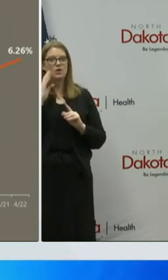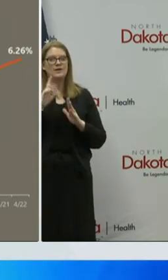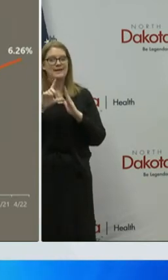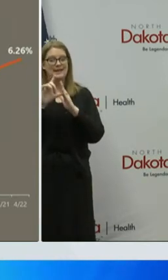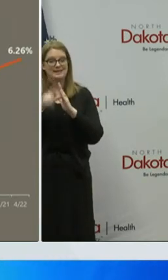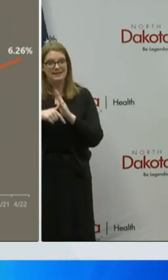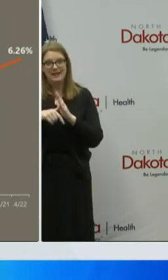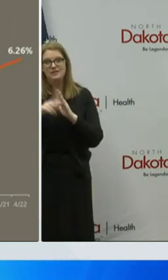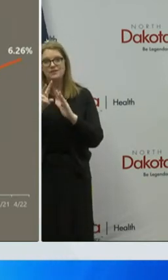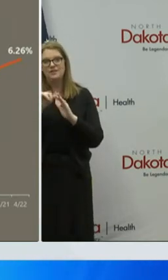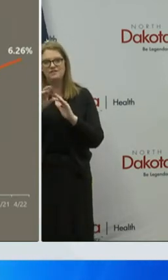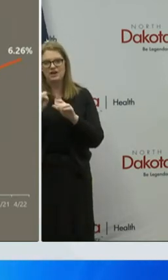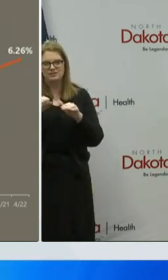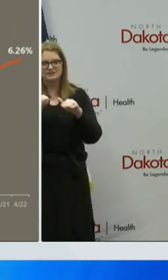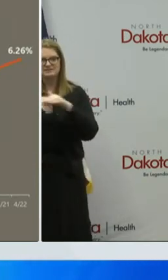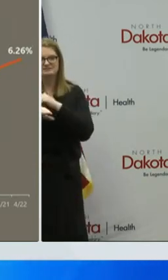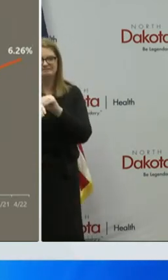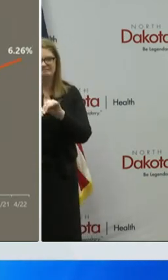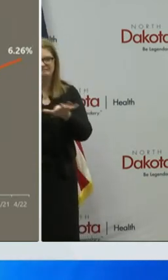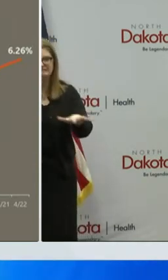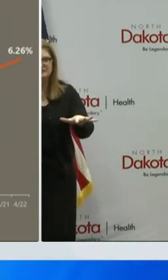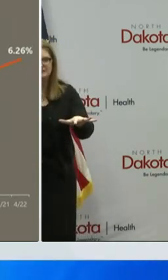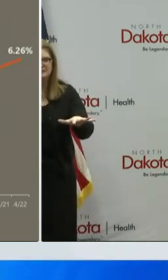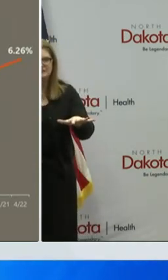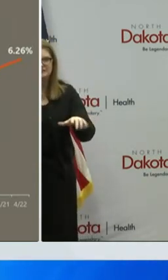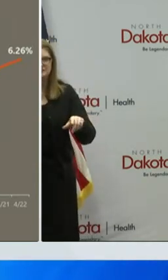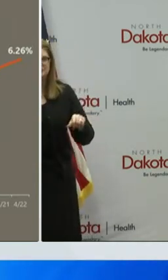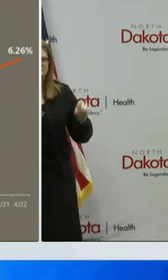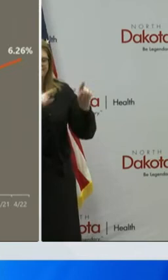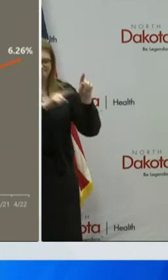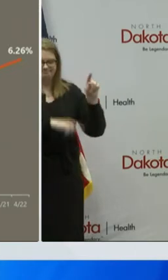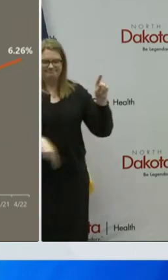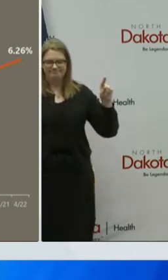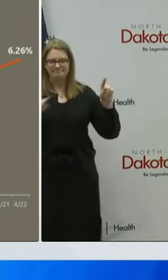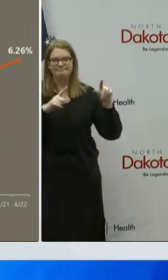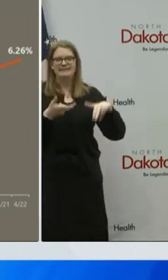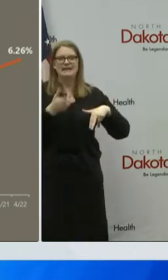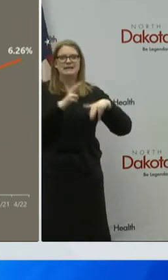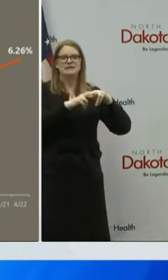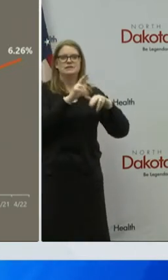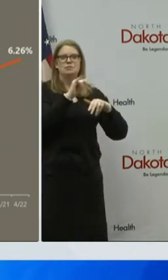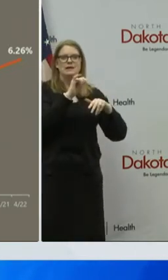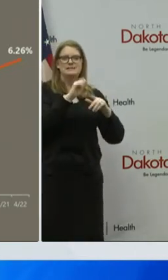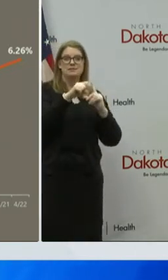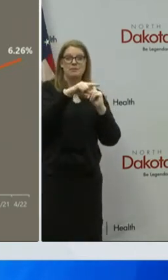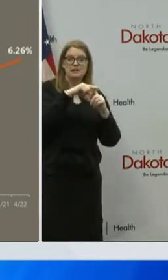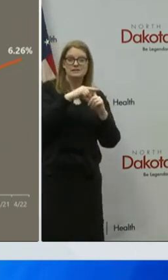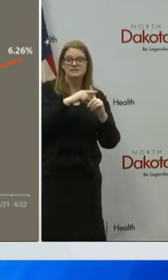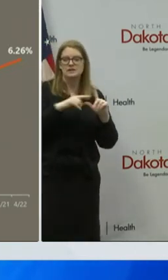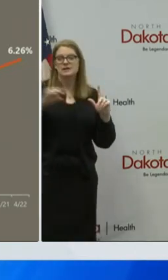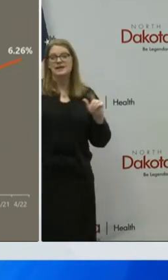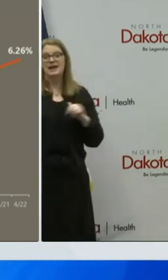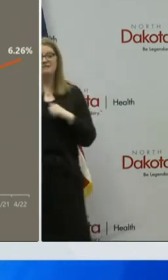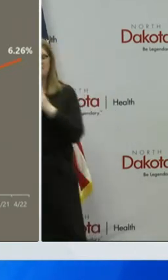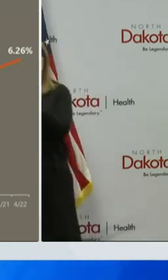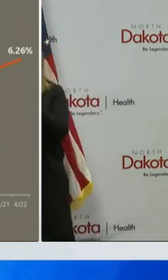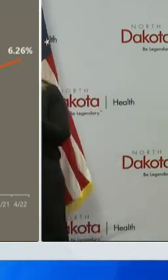HAD LOW PERCENTAGE OF POSITIVE RATES, AND THE VIRUS COMING HERE LATER, ARE LIKELY TO SEE INCREASING RATES OF POSITIVES,